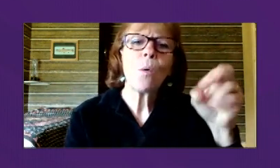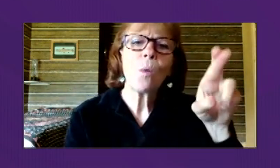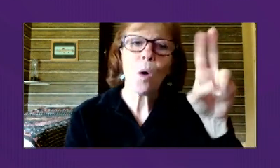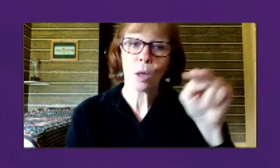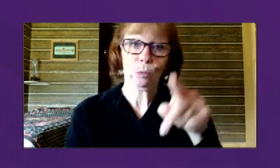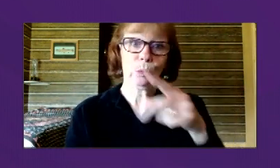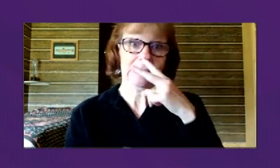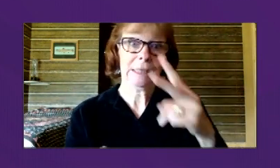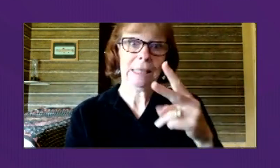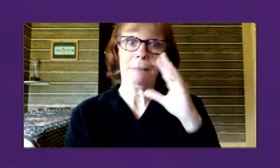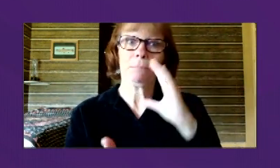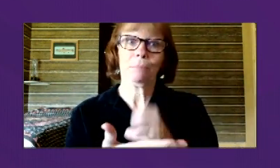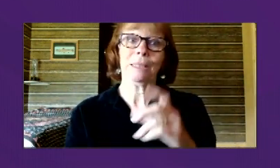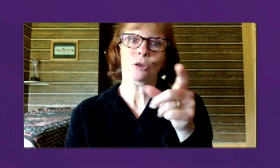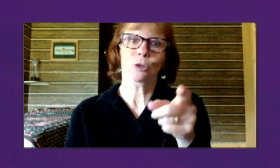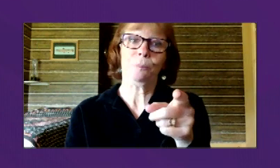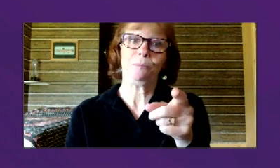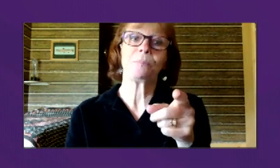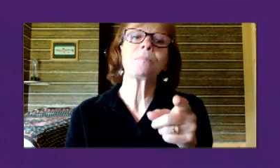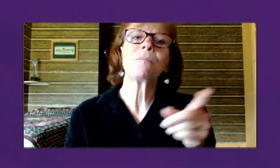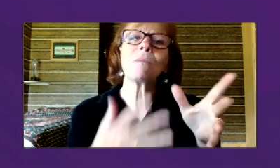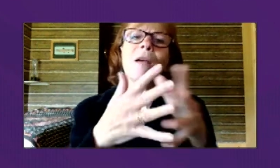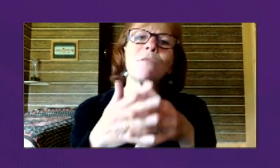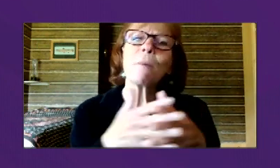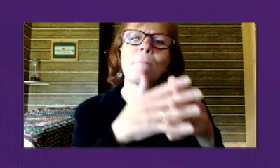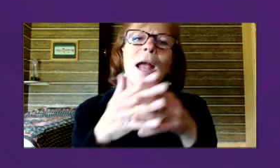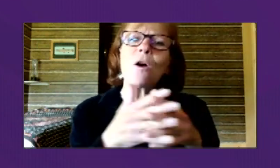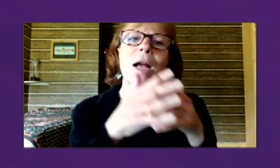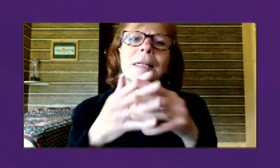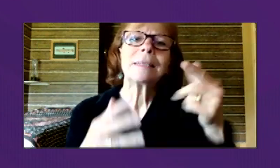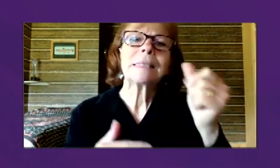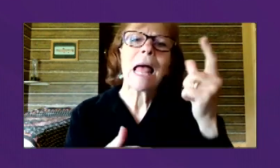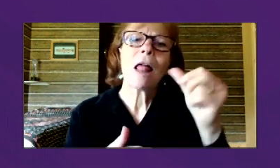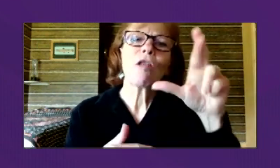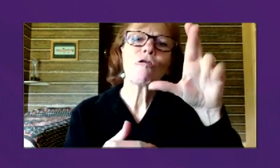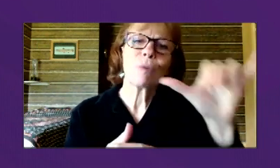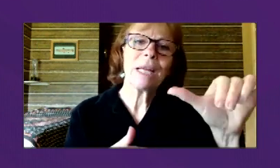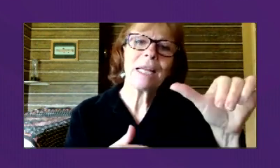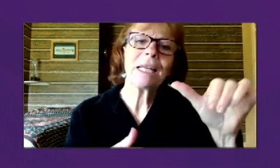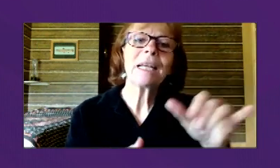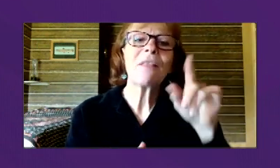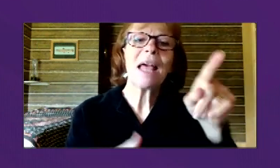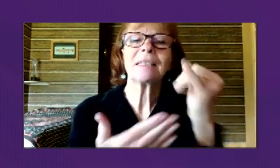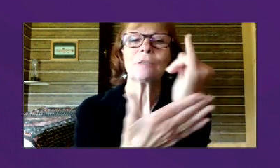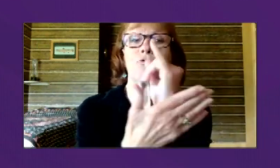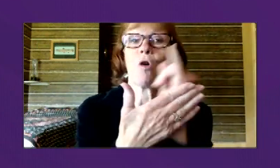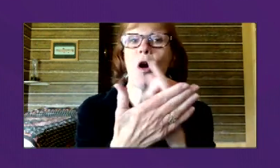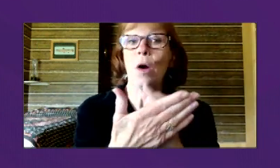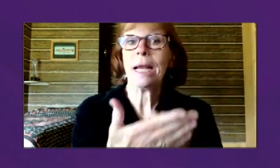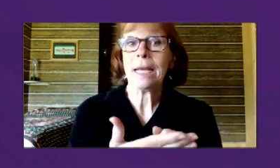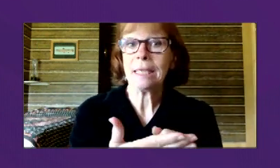is taken from our American gallery. And it is a ledger art drawing that was created by Red Horse,